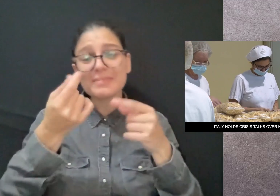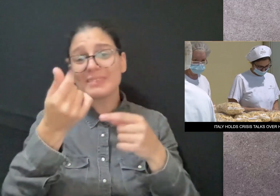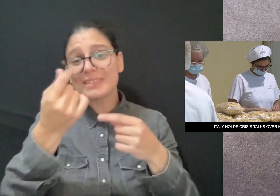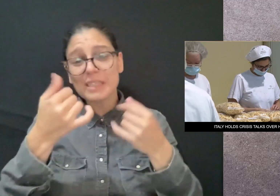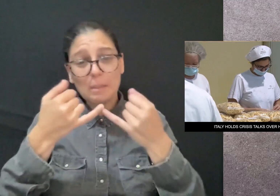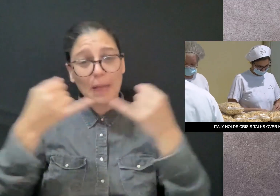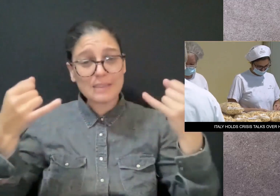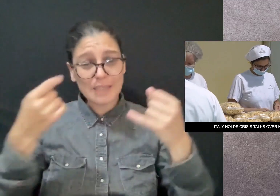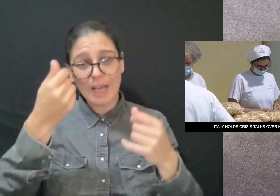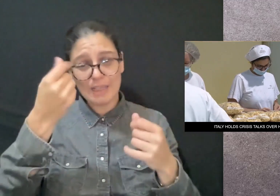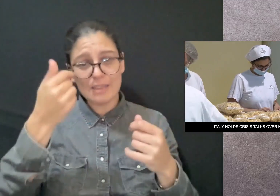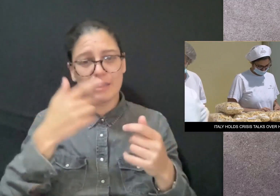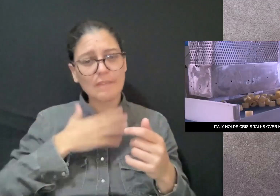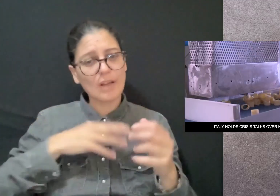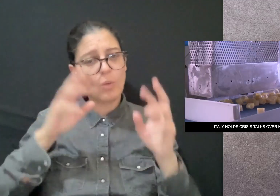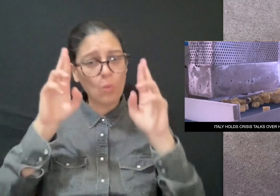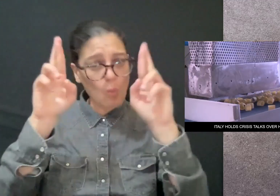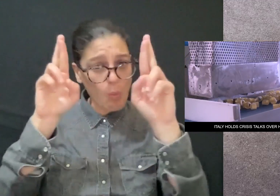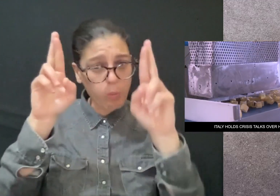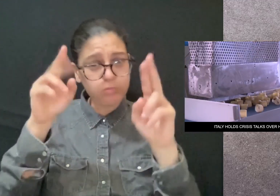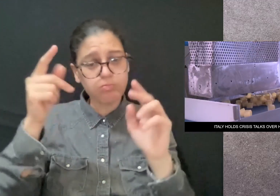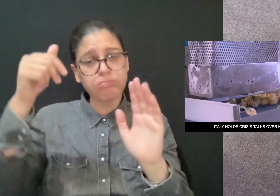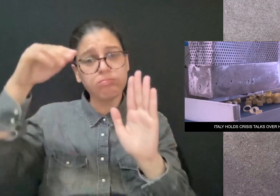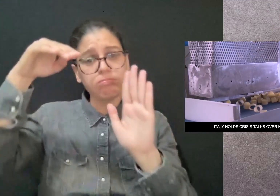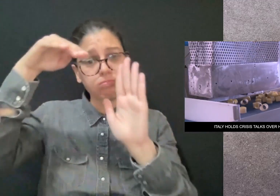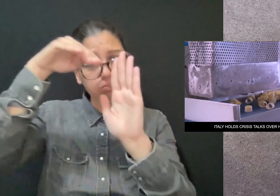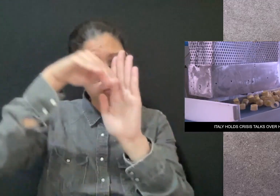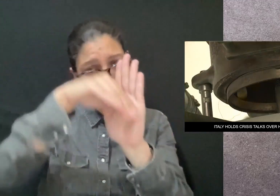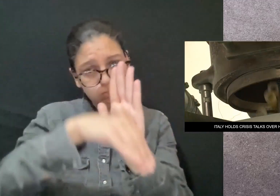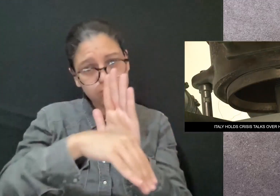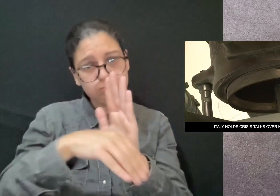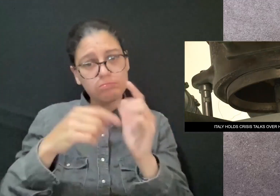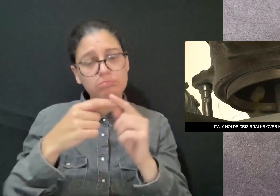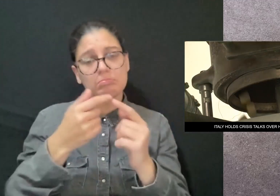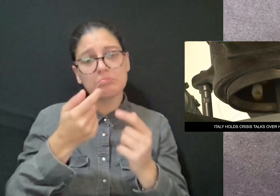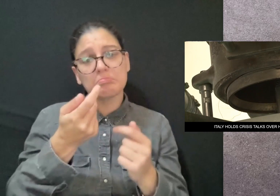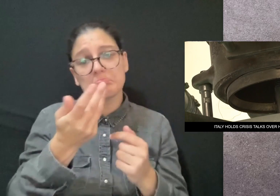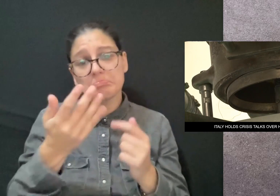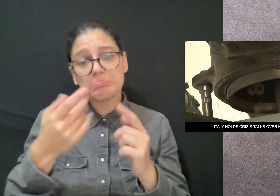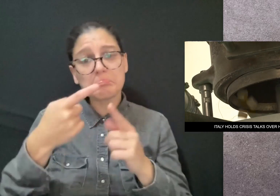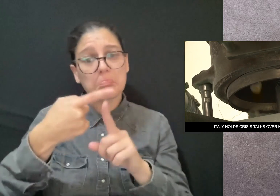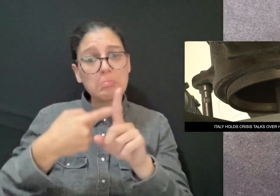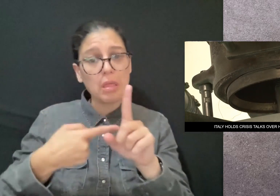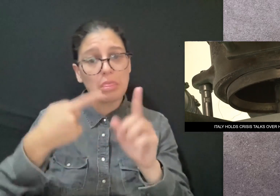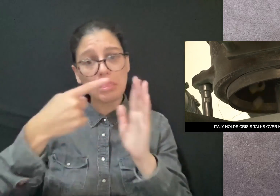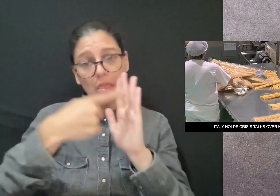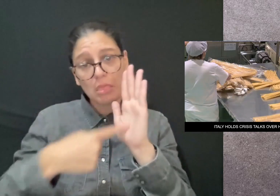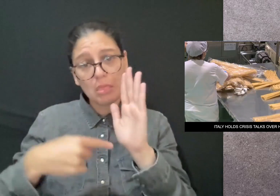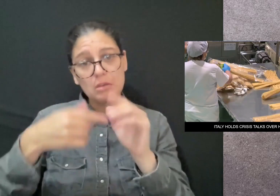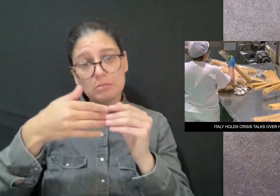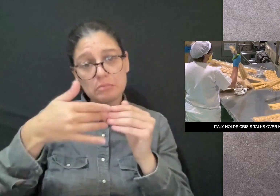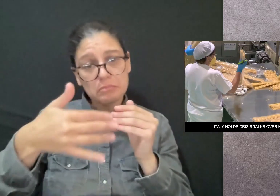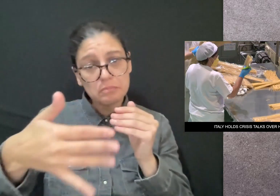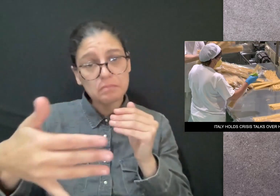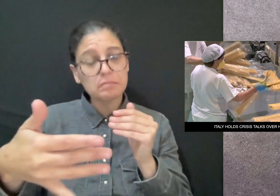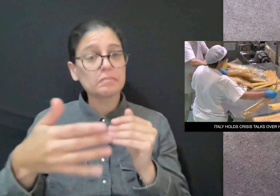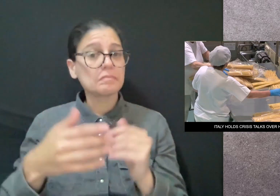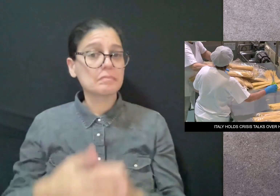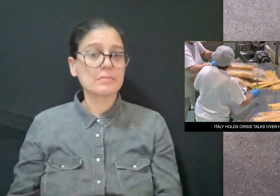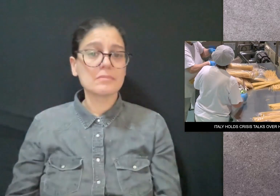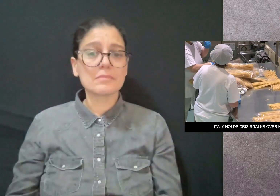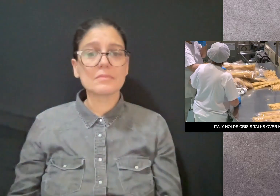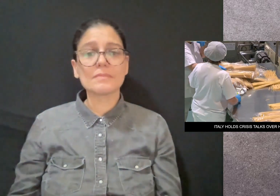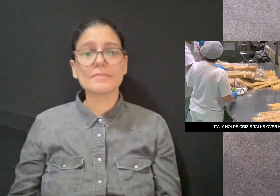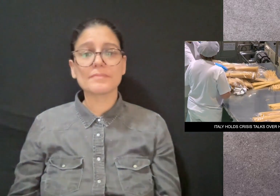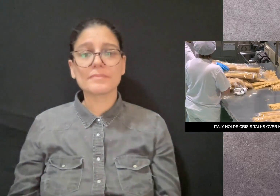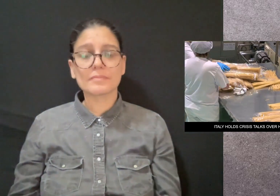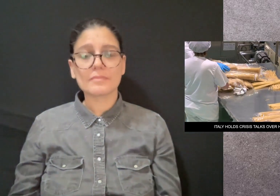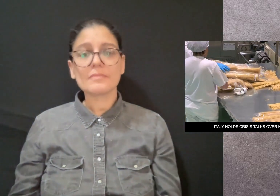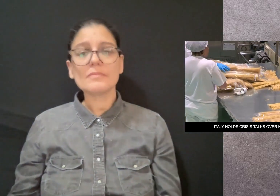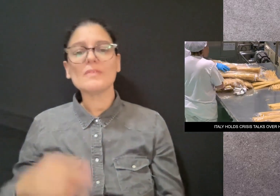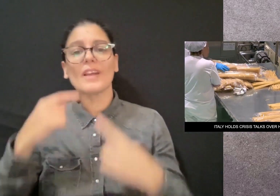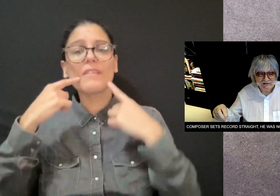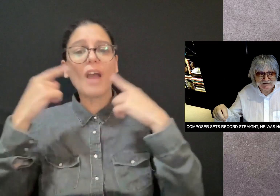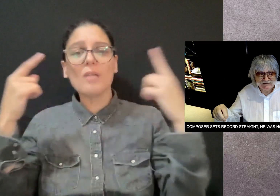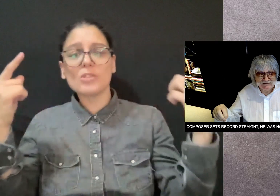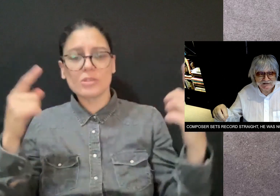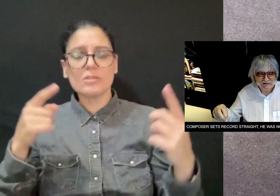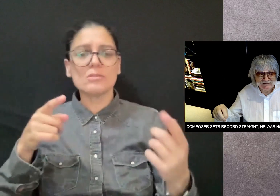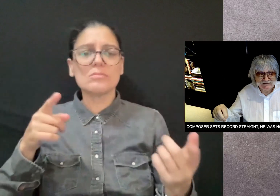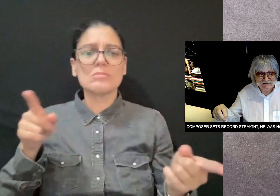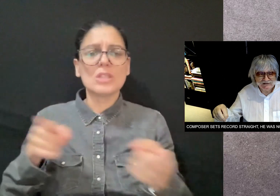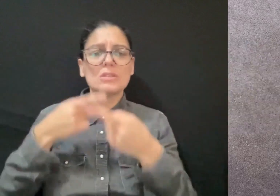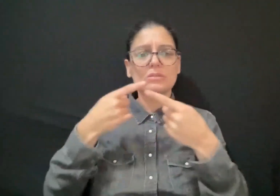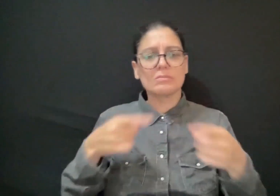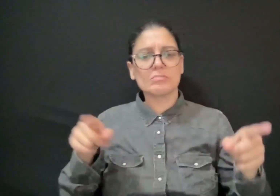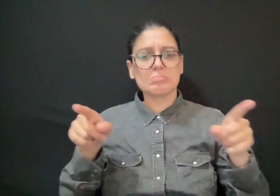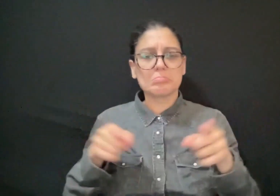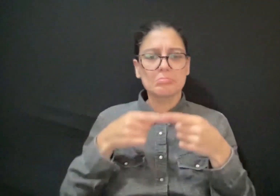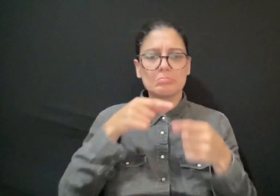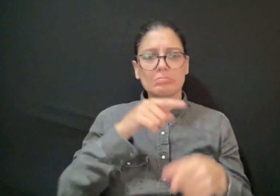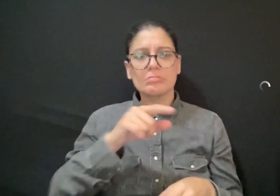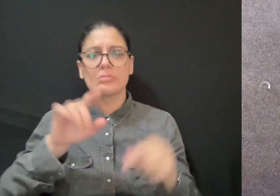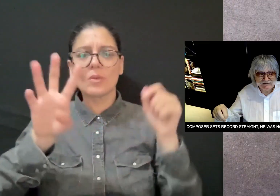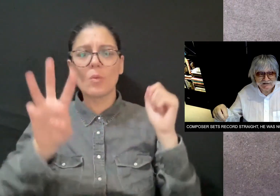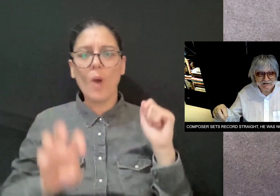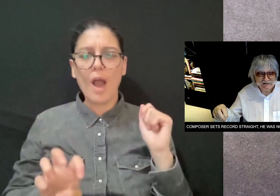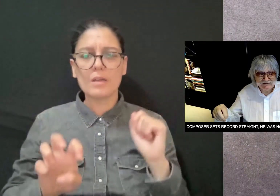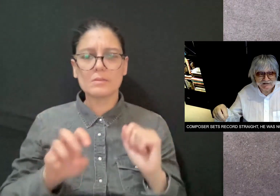in the coming months